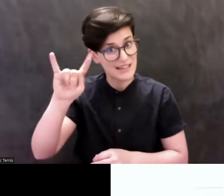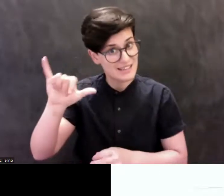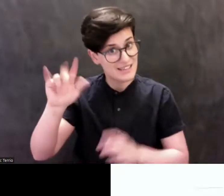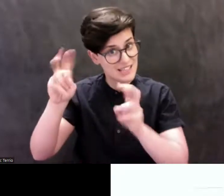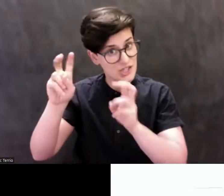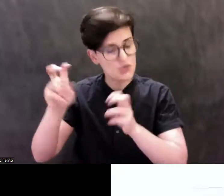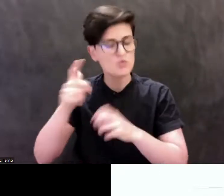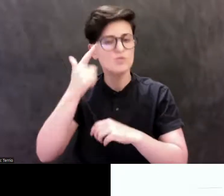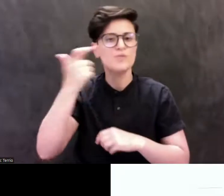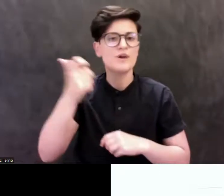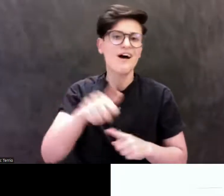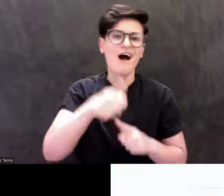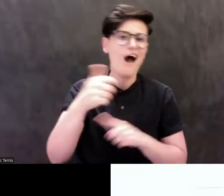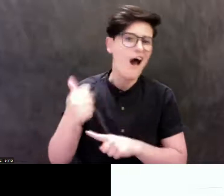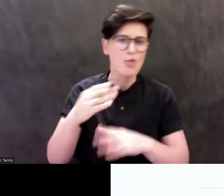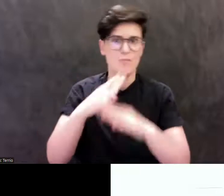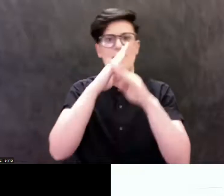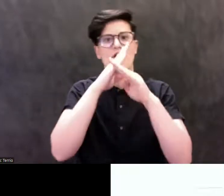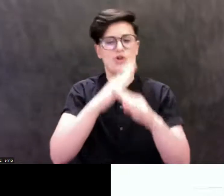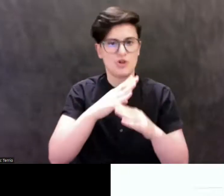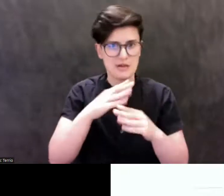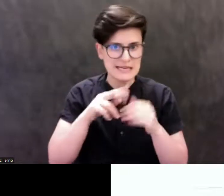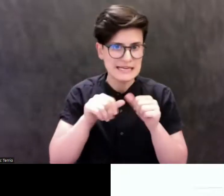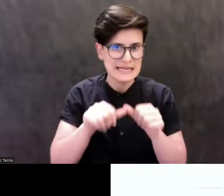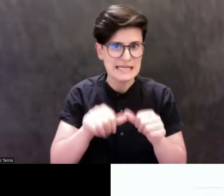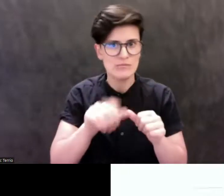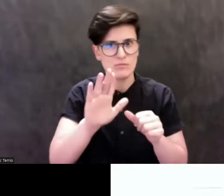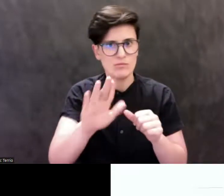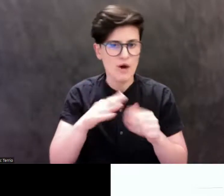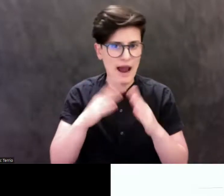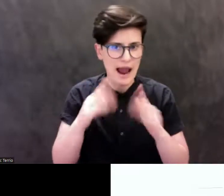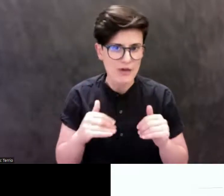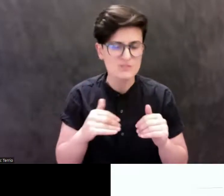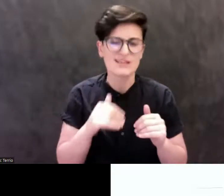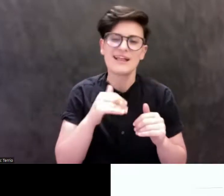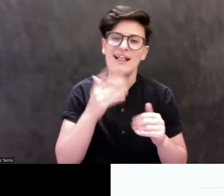your housing is lack of access to utilities.